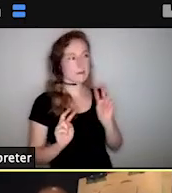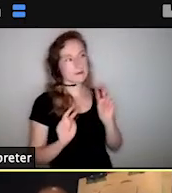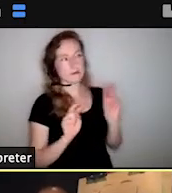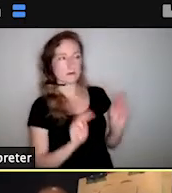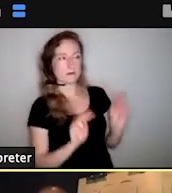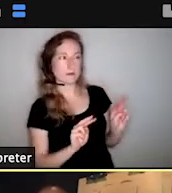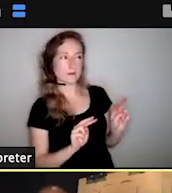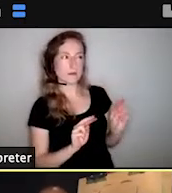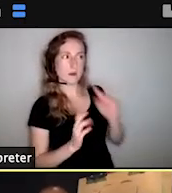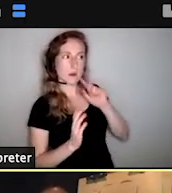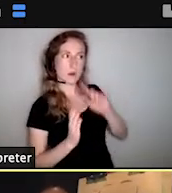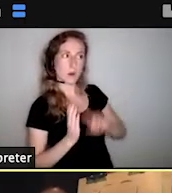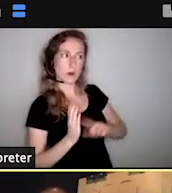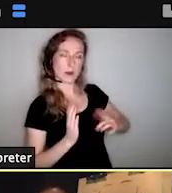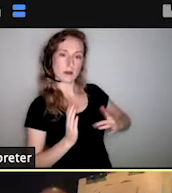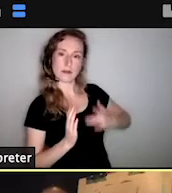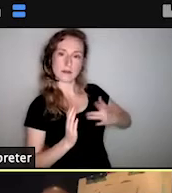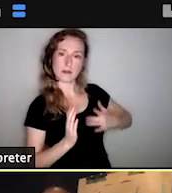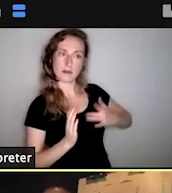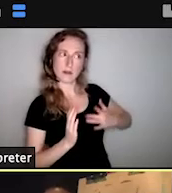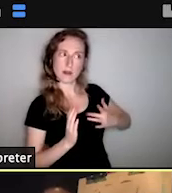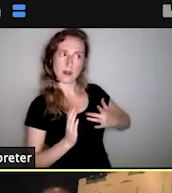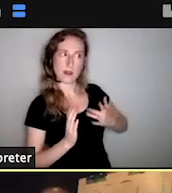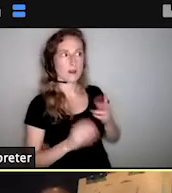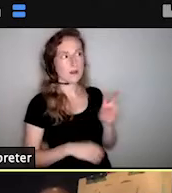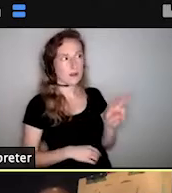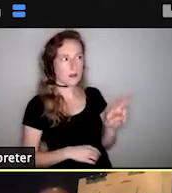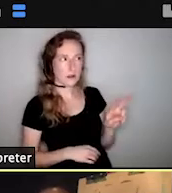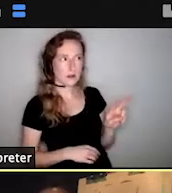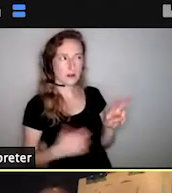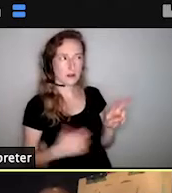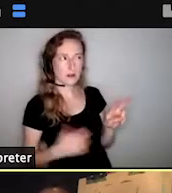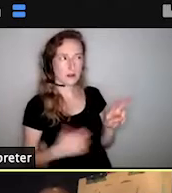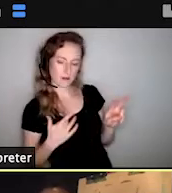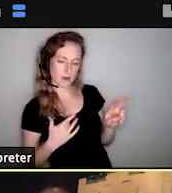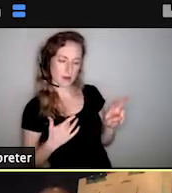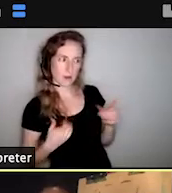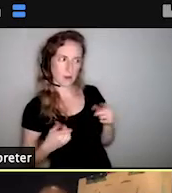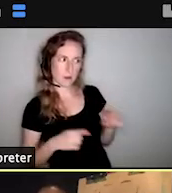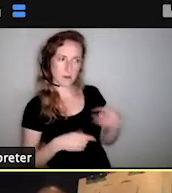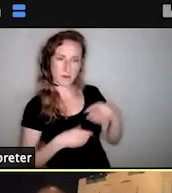How do you feel as you look at the painting?